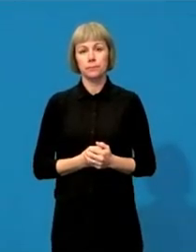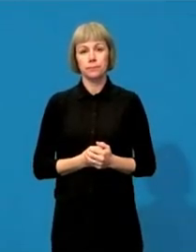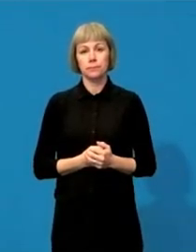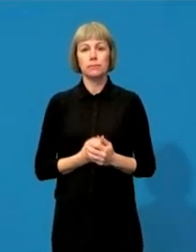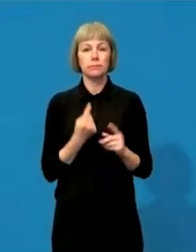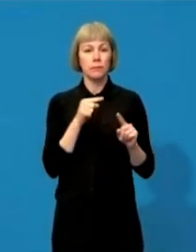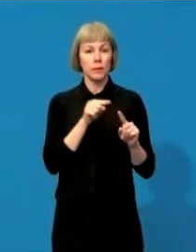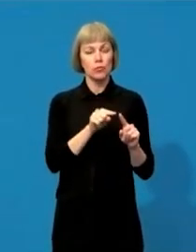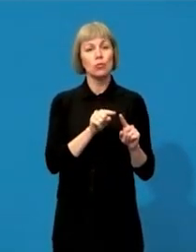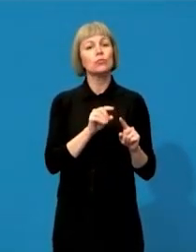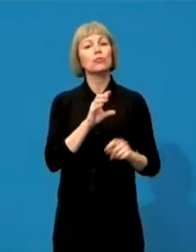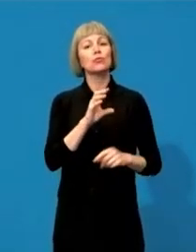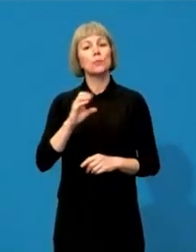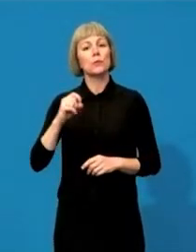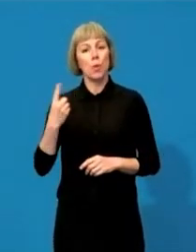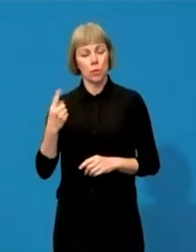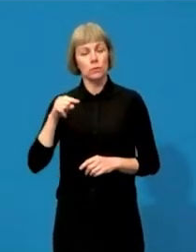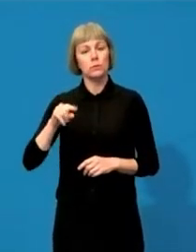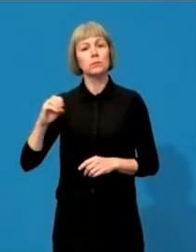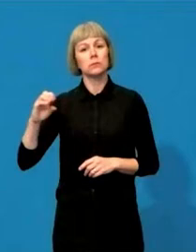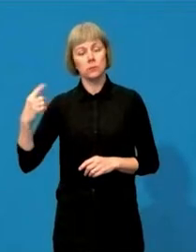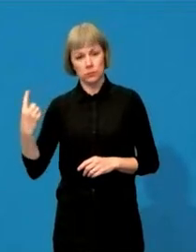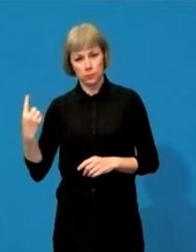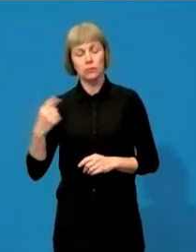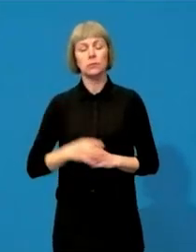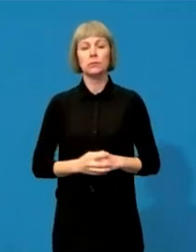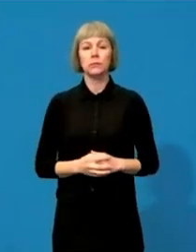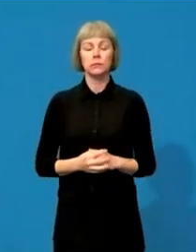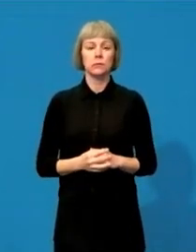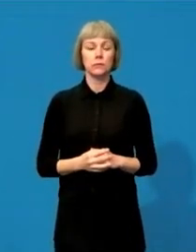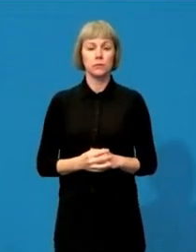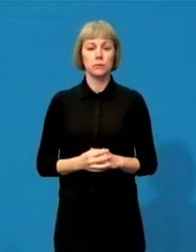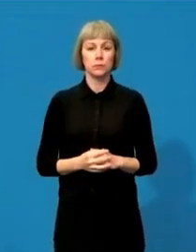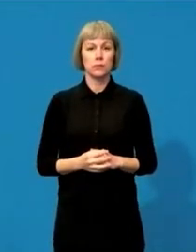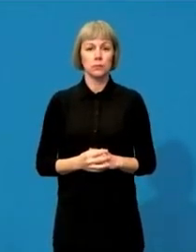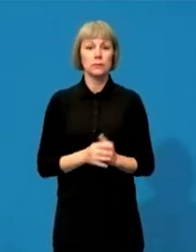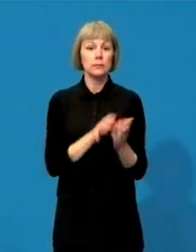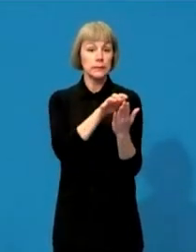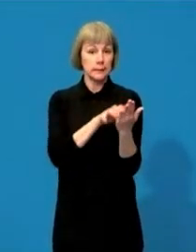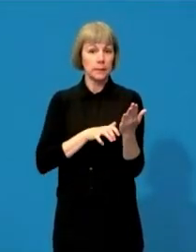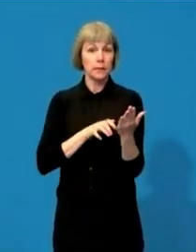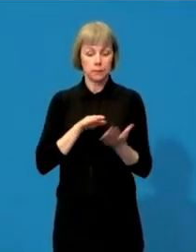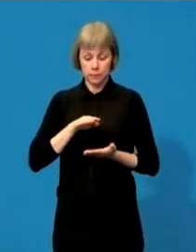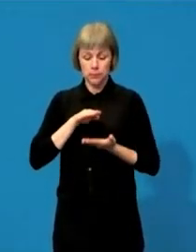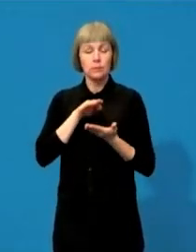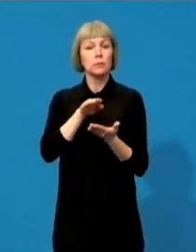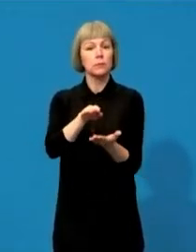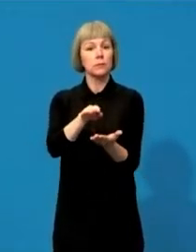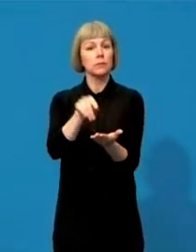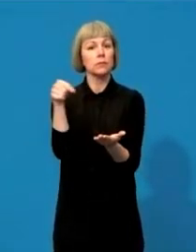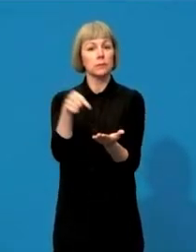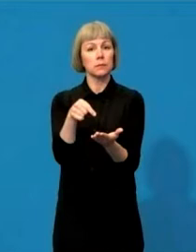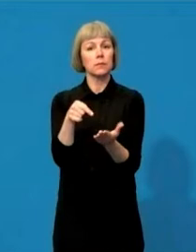STAT.0567.0001.0001. This statement is in Hearing Bundle number A at tab 39.